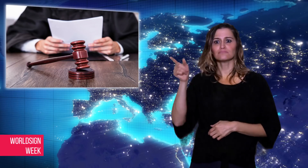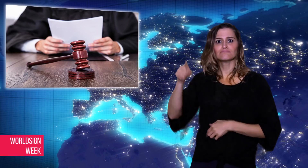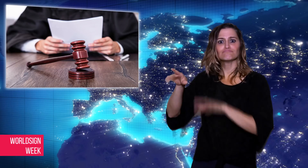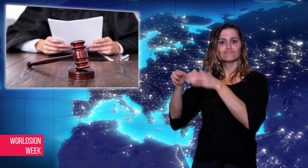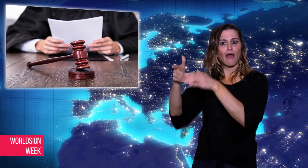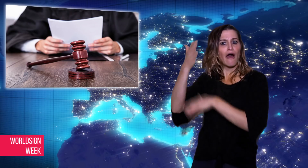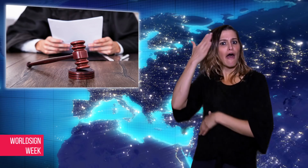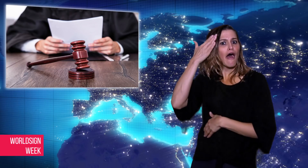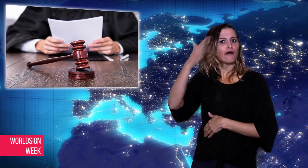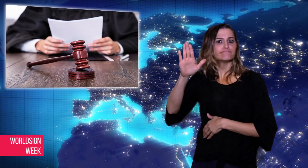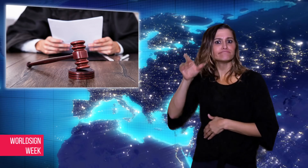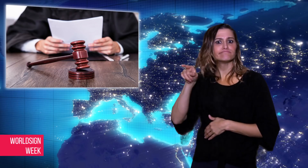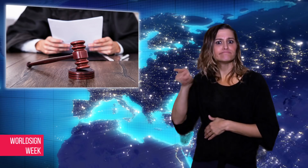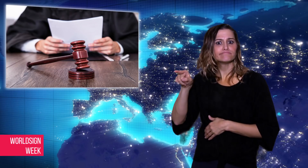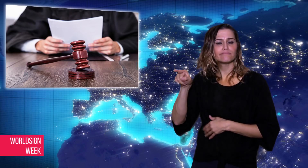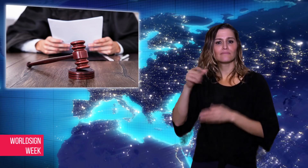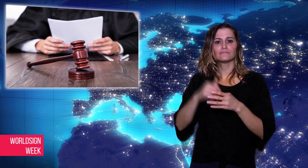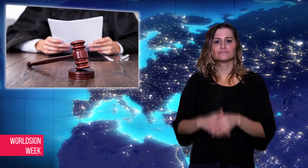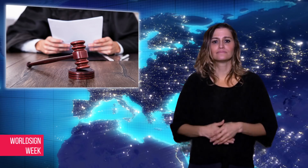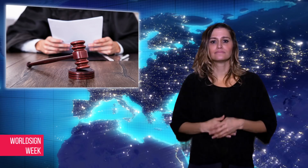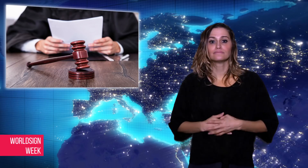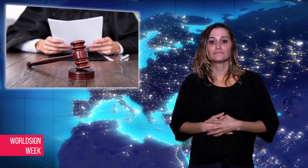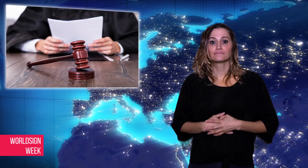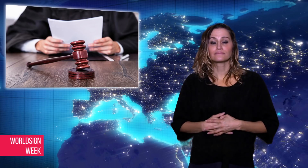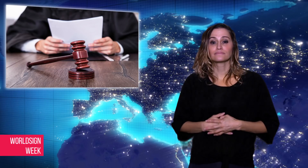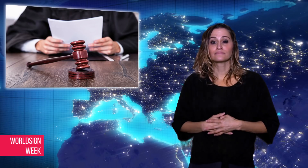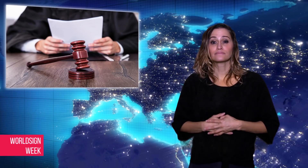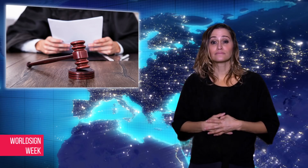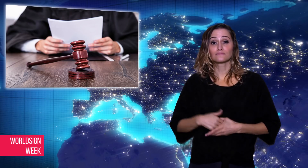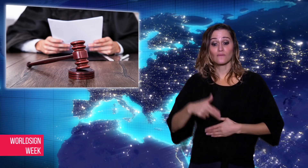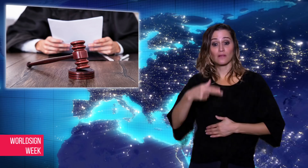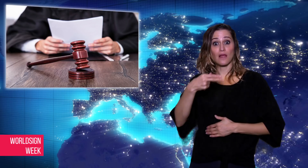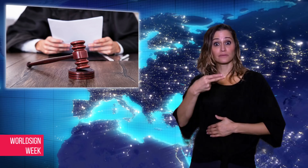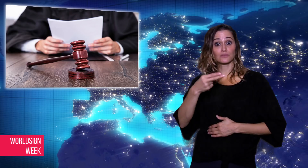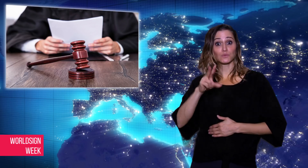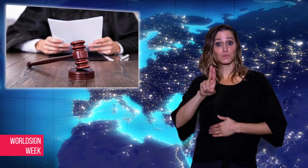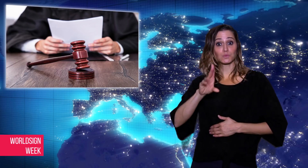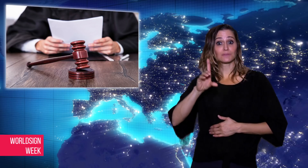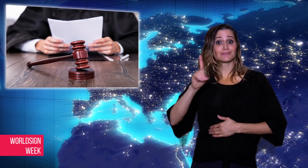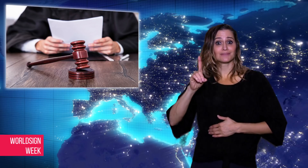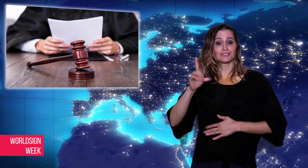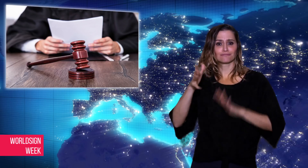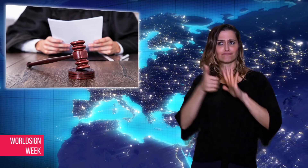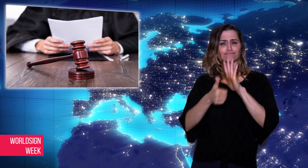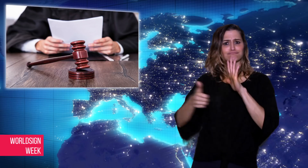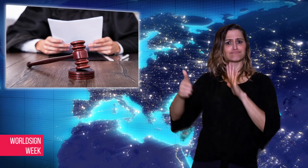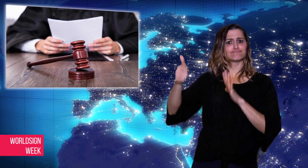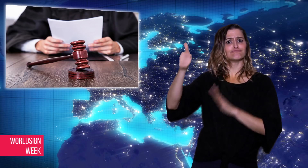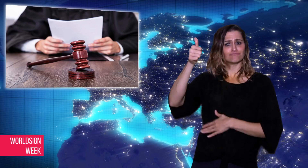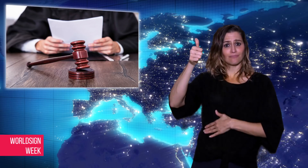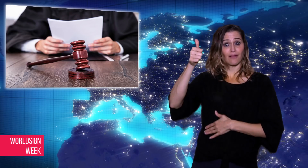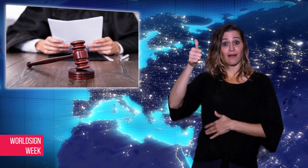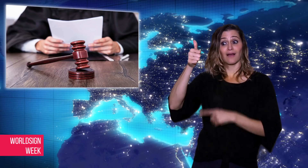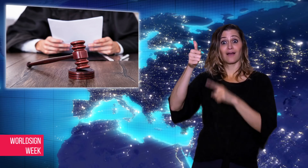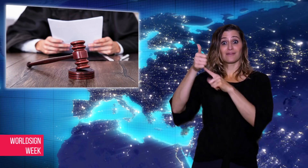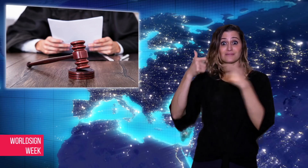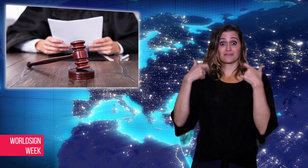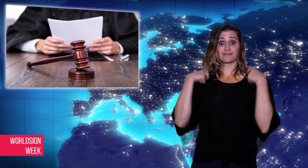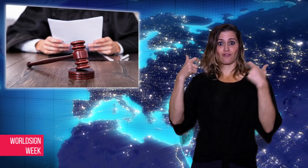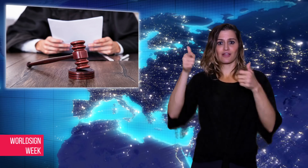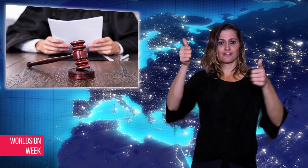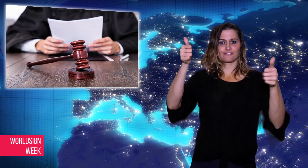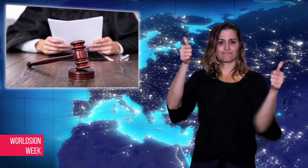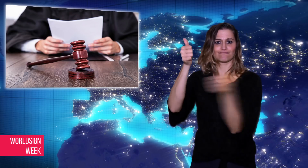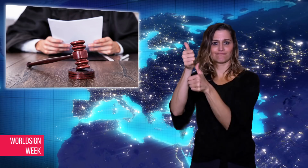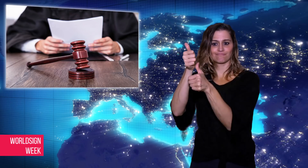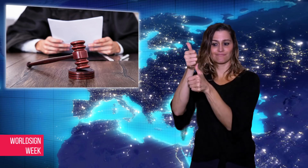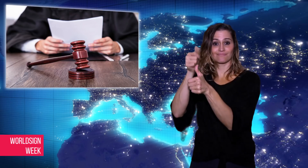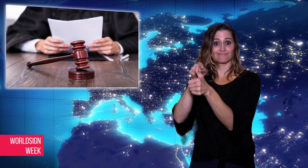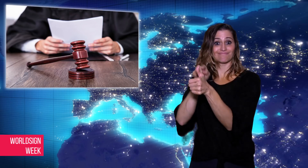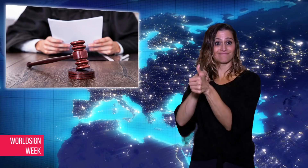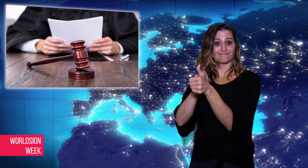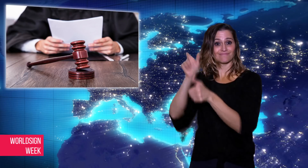same as slamming the door in someone’s